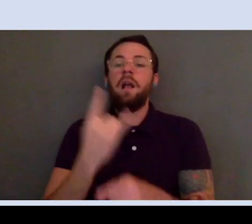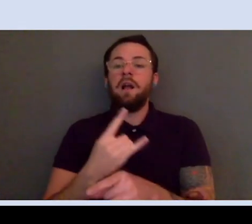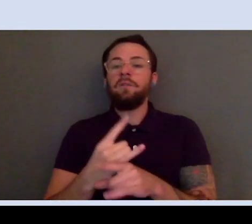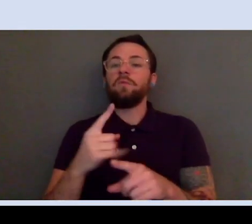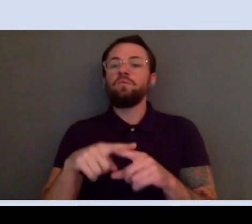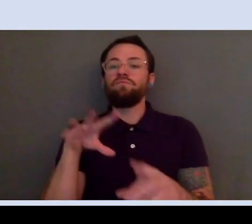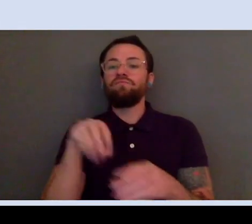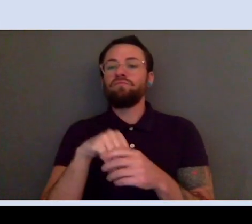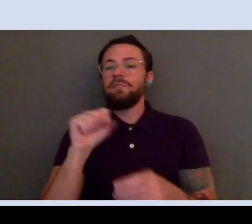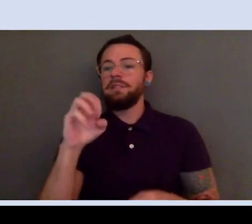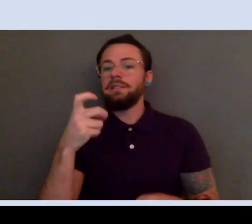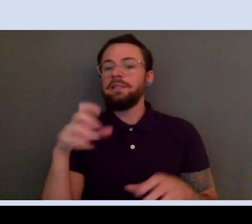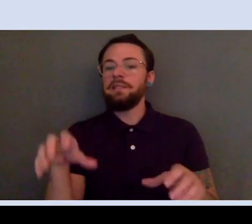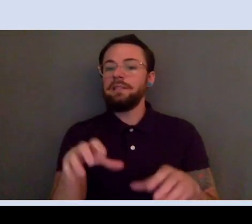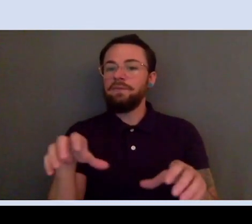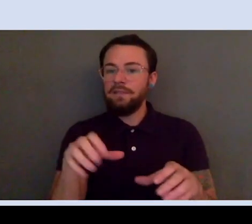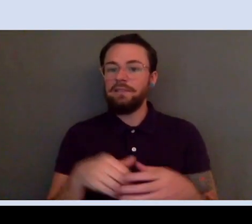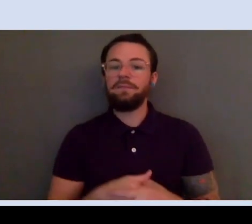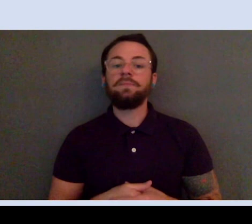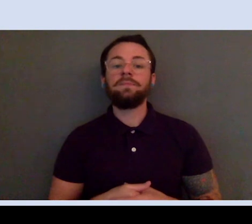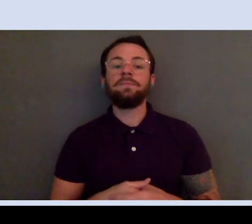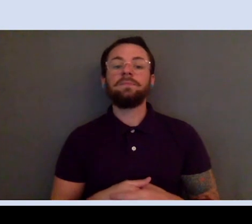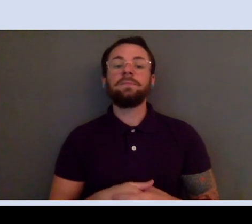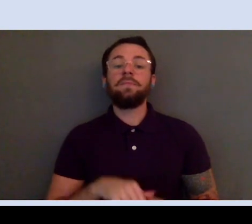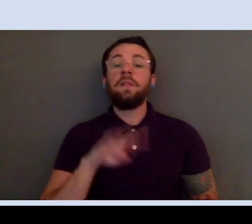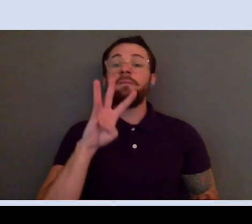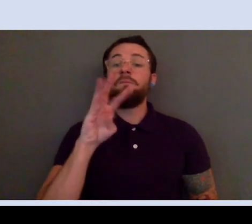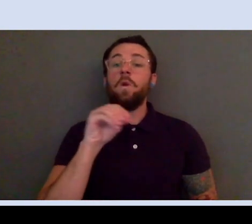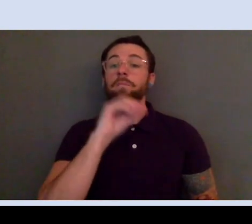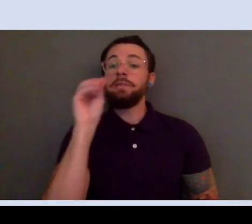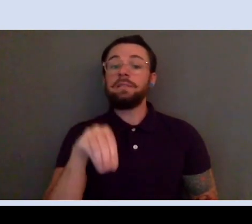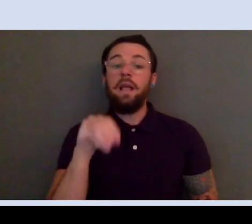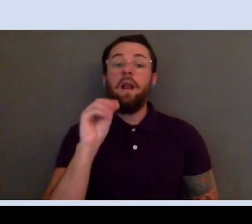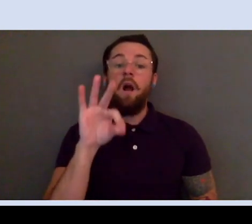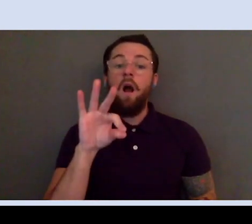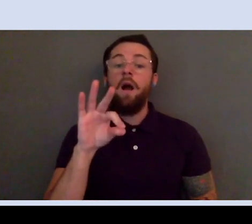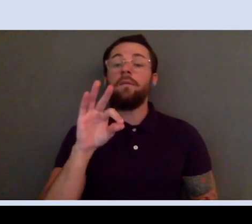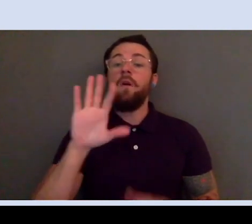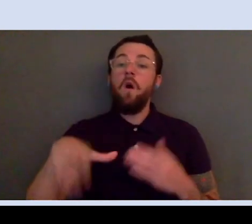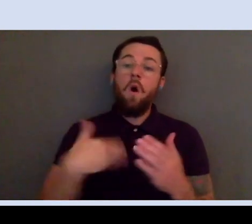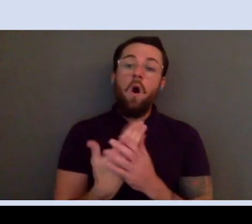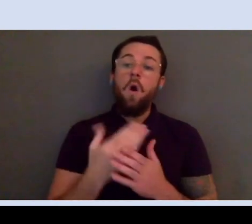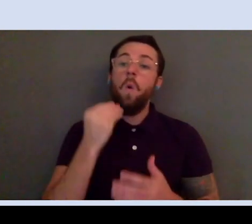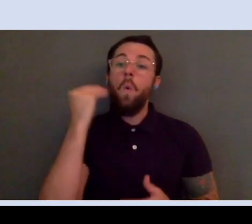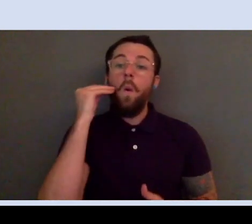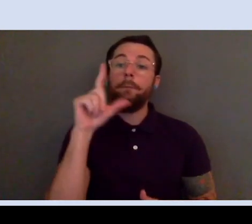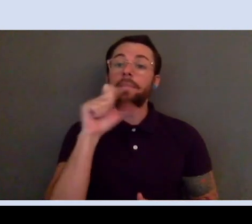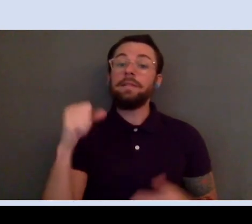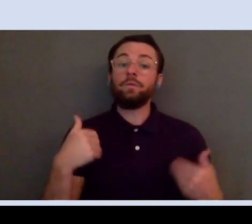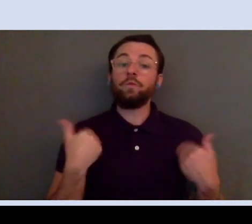And 40 to 50 percent say they engage in the use of alcohol or drugs when engaging in sex.